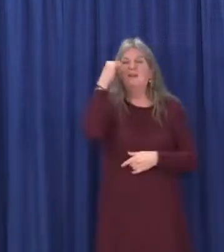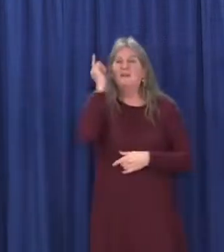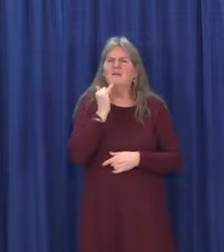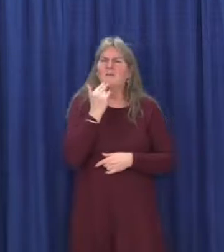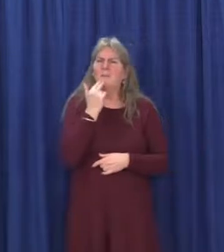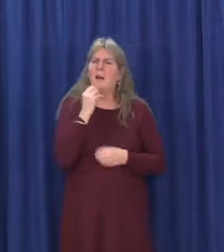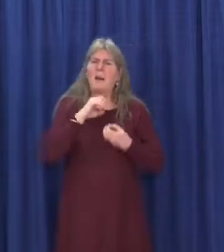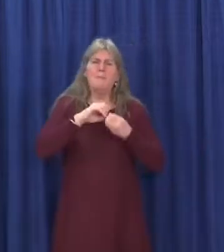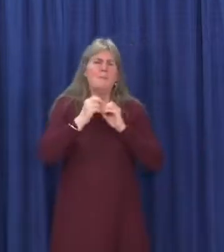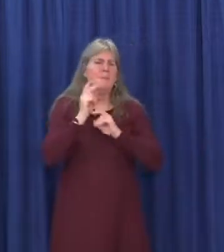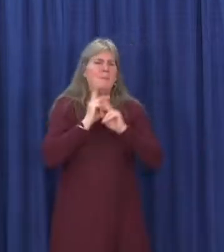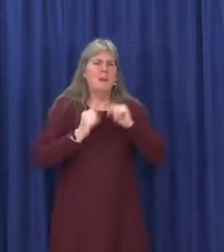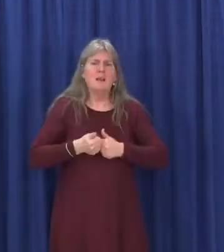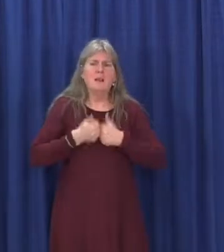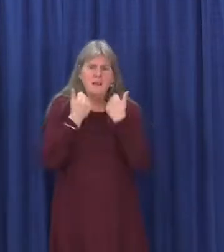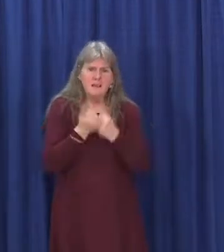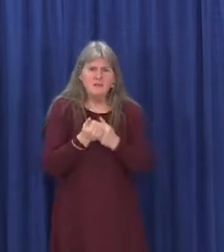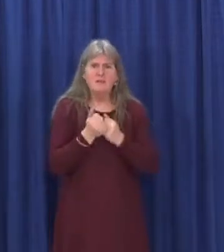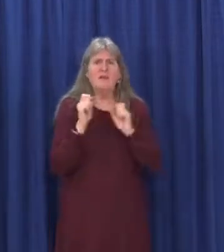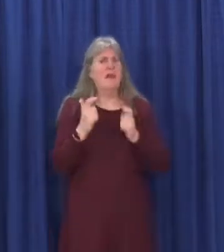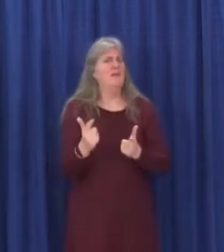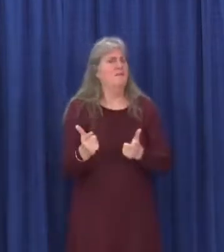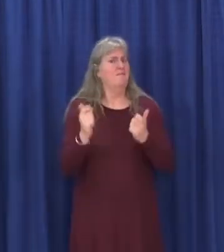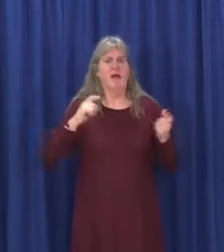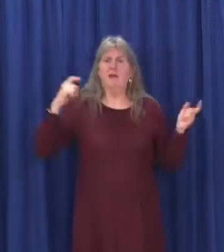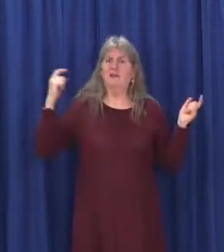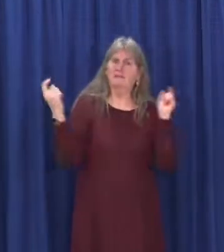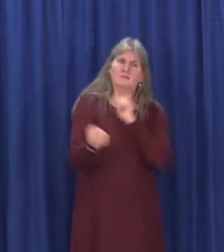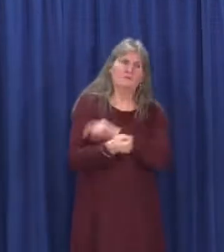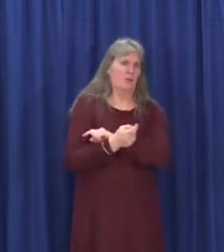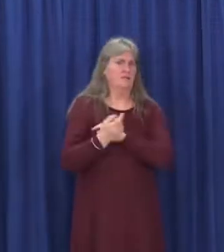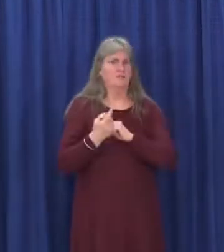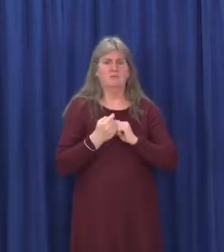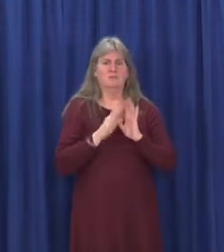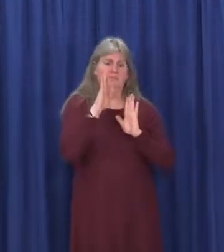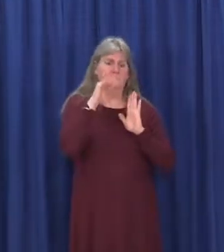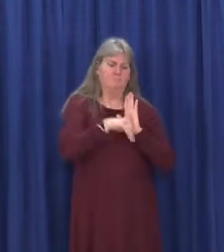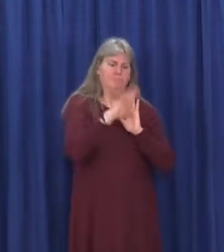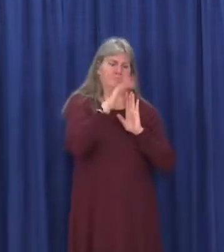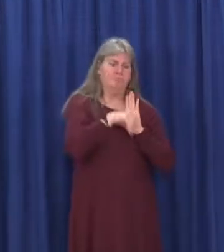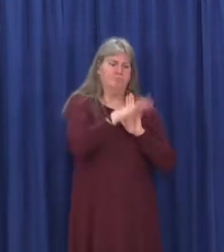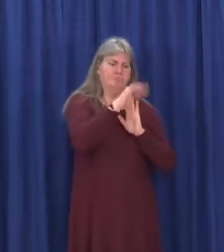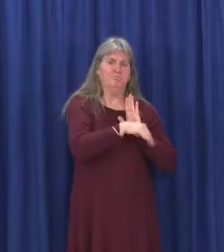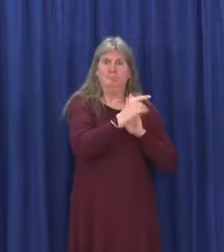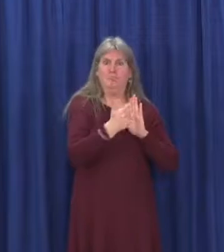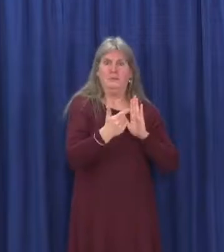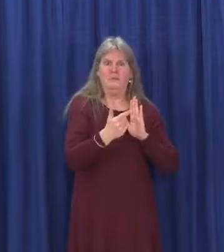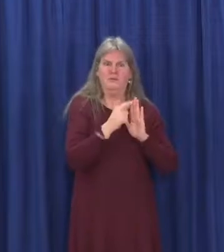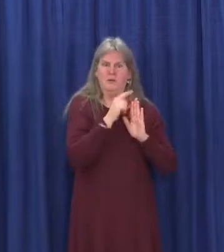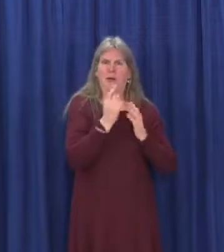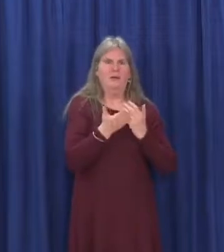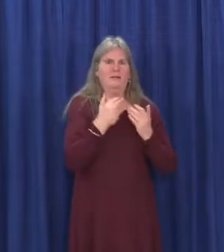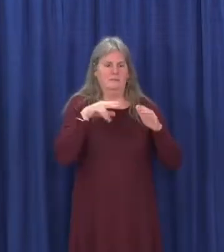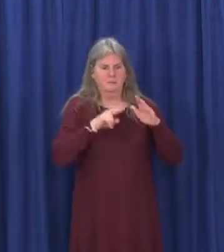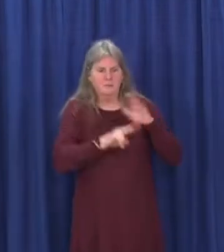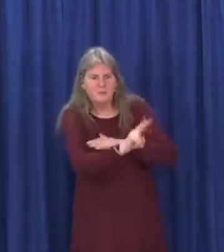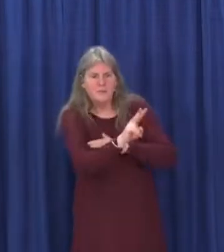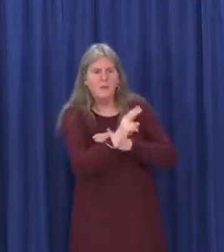the trends fluctuate quickly, and the curves are much more jagged, and it makes it much harder to predict where we are